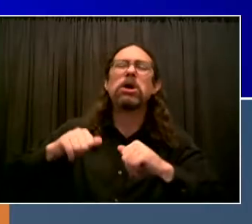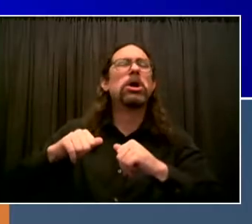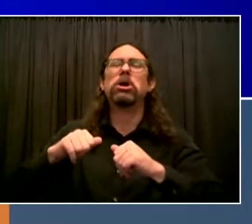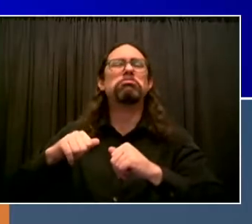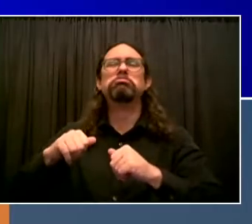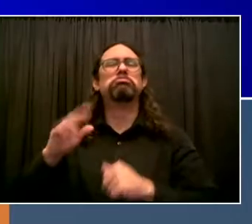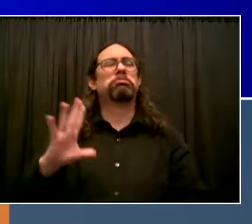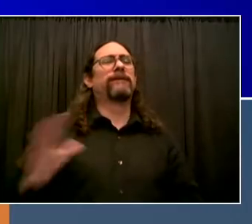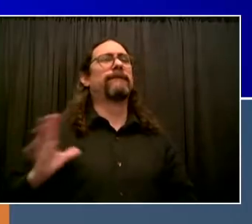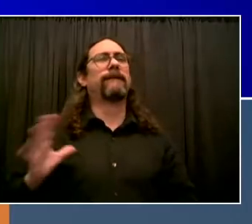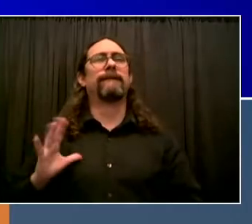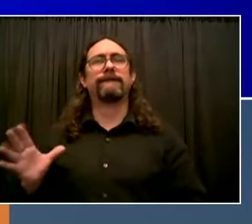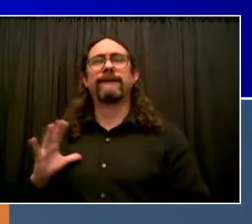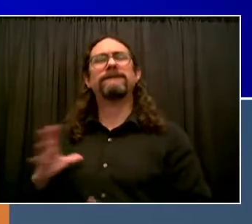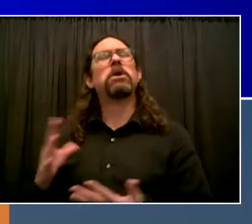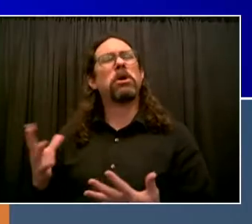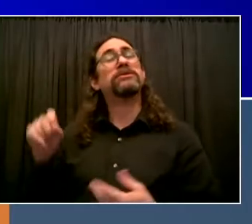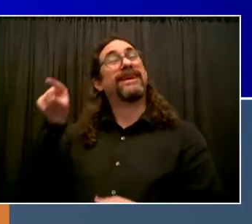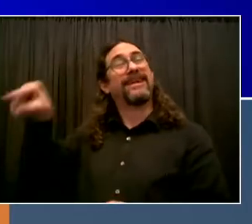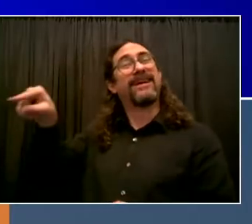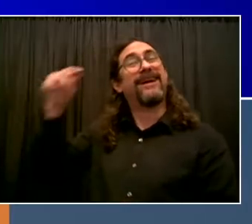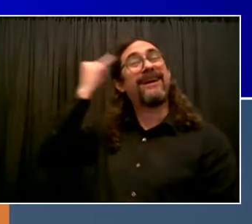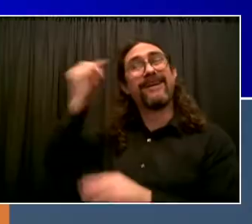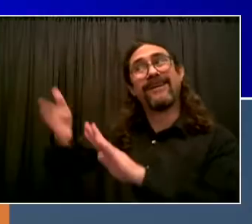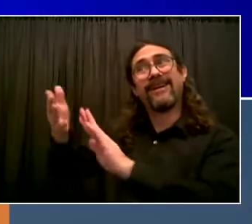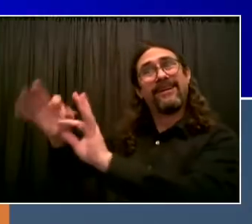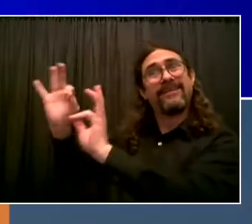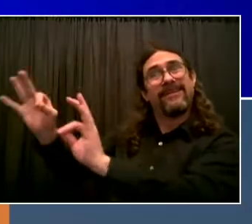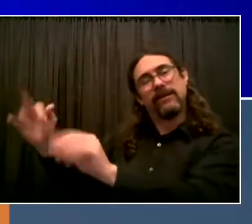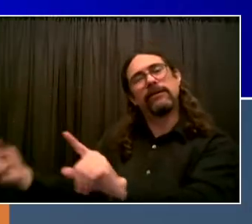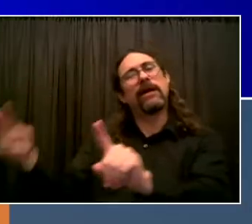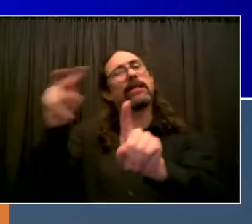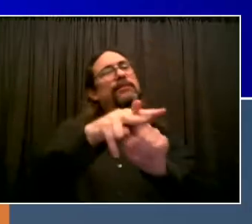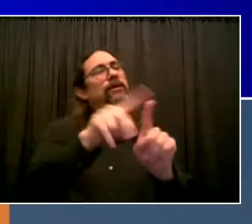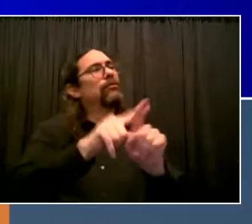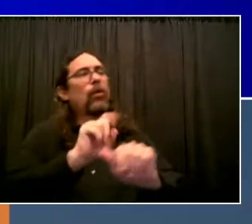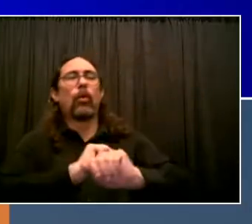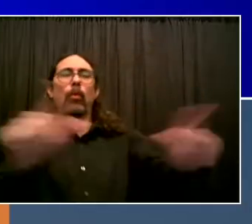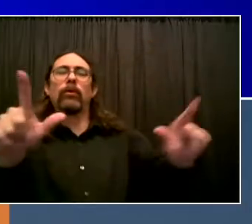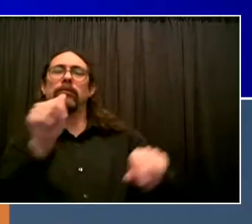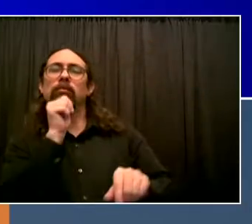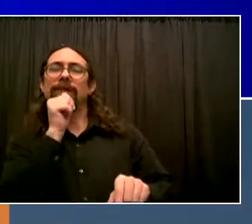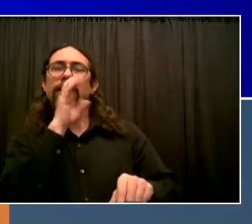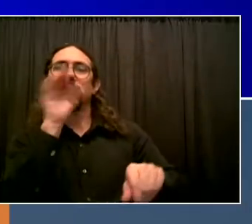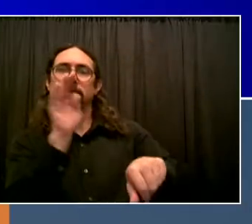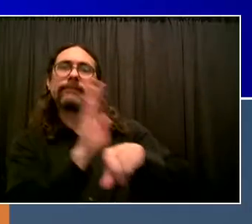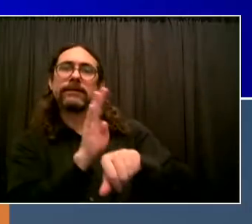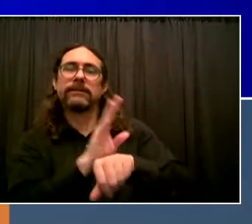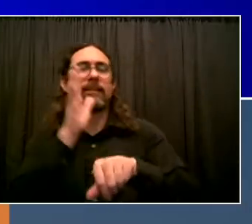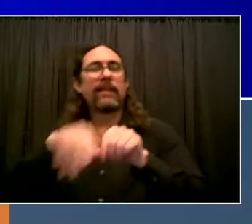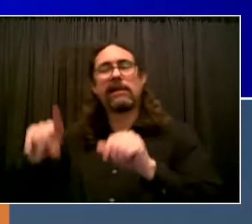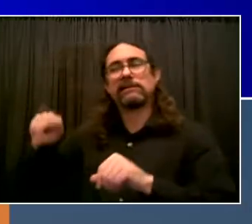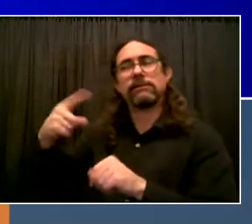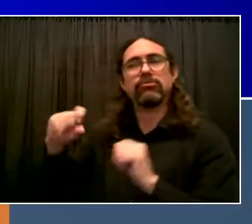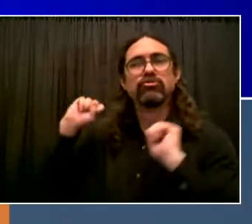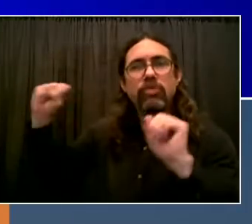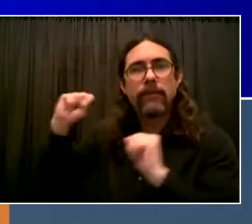WE WILL SET UP A CALL CENTER TO HANDLE CONCERNS, STRONG OUTREACH EFFORT, ANSWER QUESTIONS OR